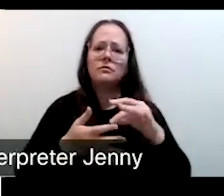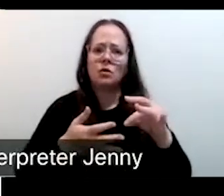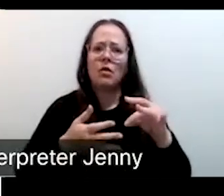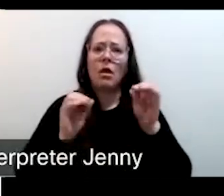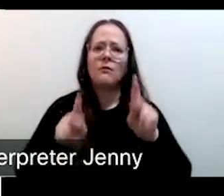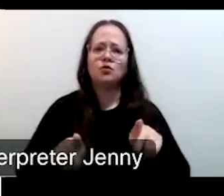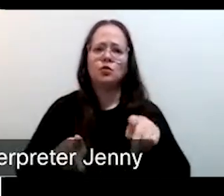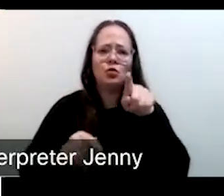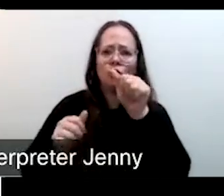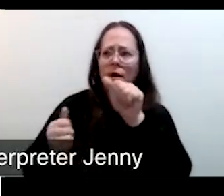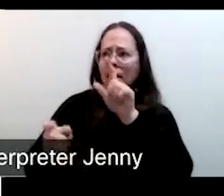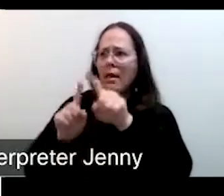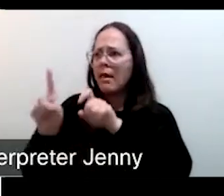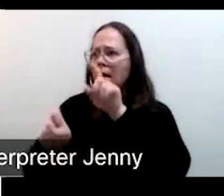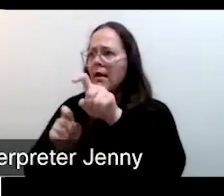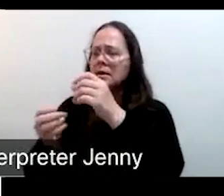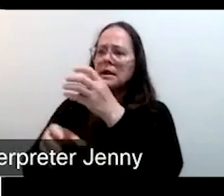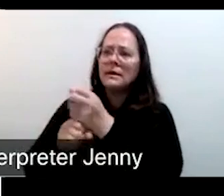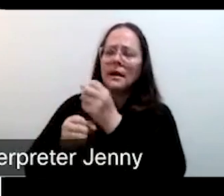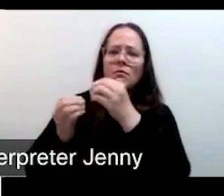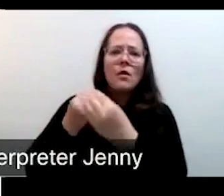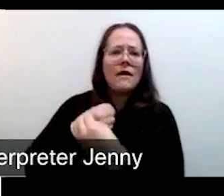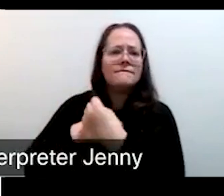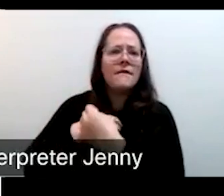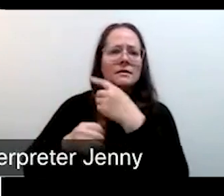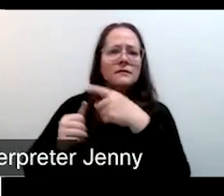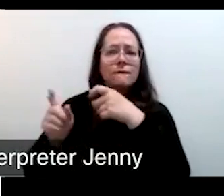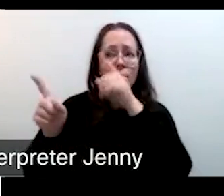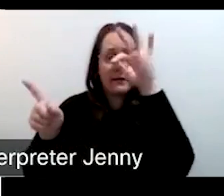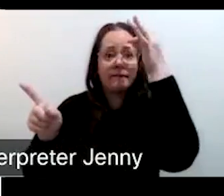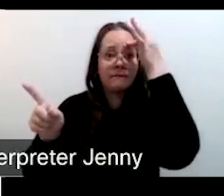and get advice from federal employees, whom we call “recruiters.”